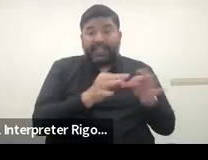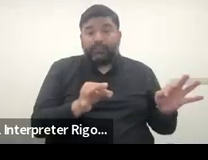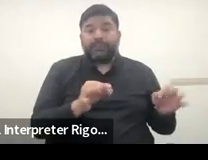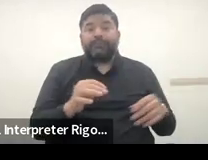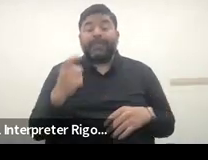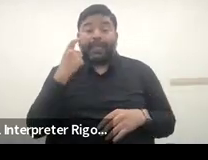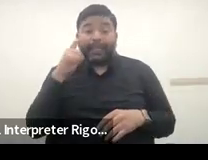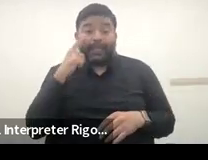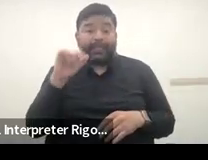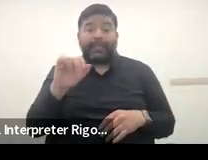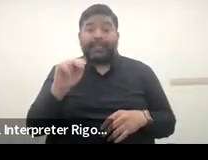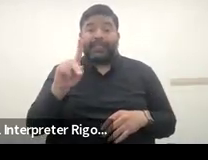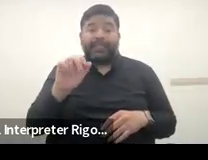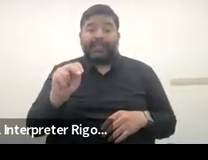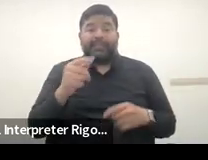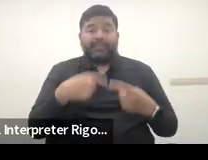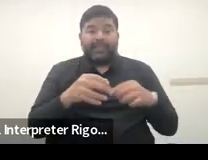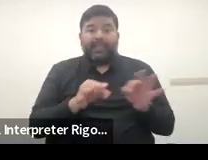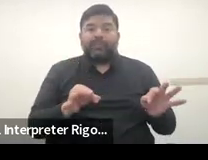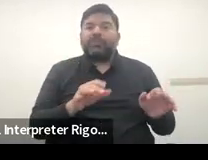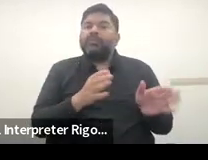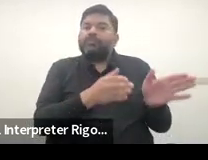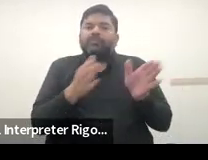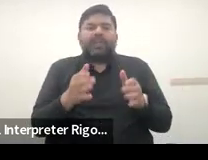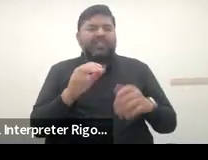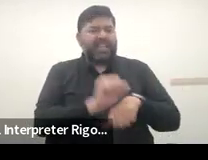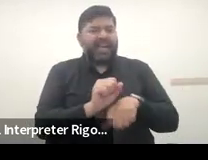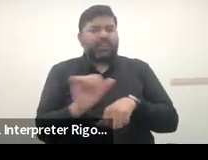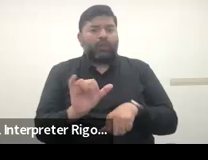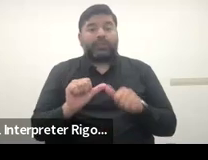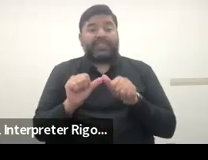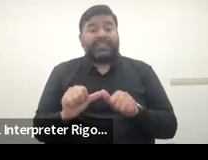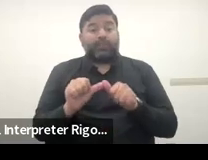couple tasks that are in here as well, for example Continuous Sign Language Recognition which is